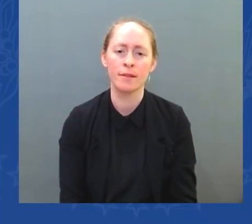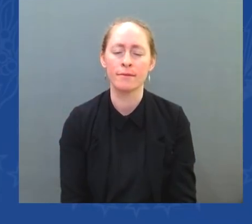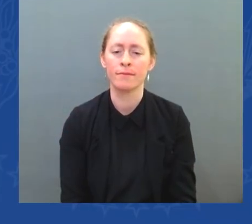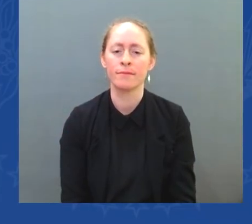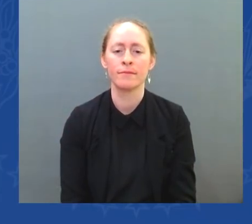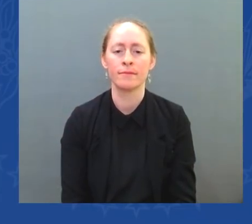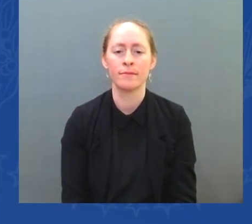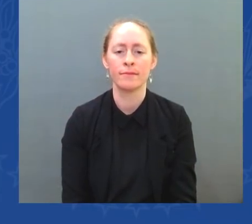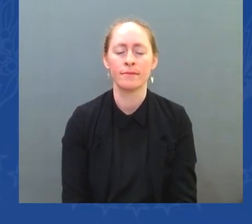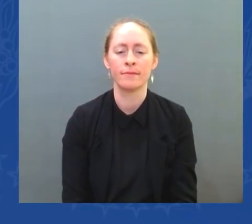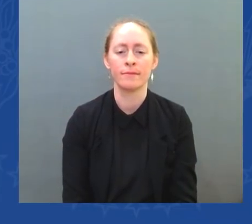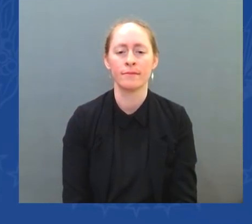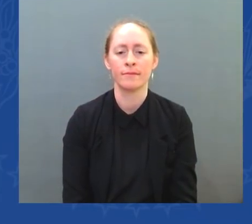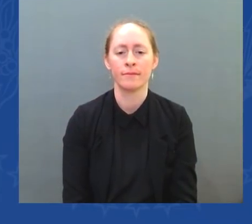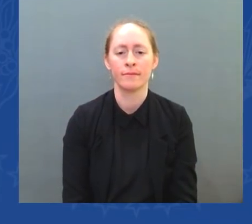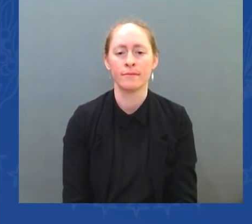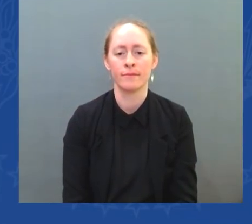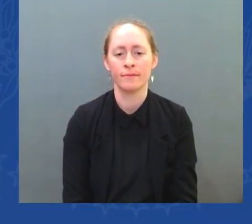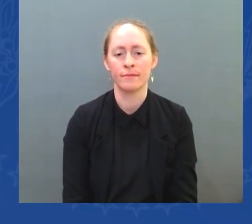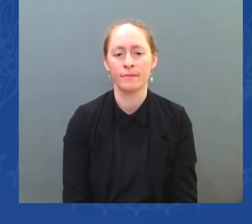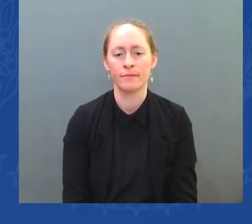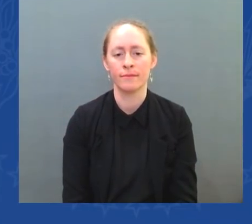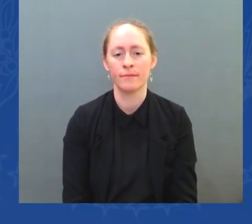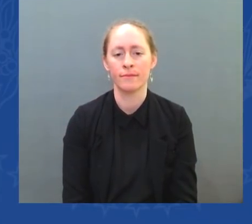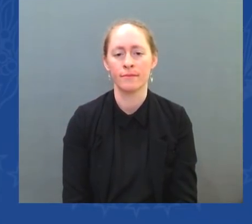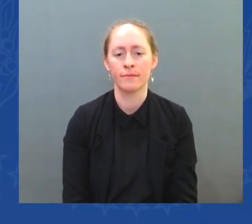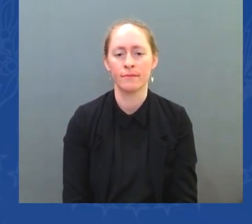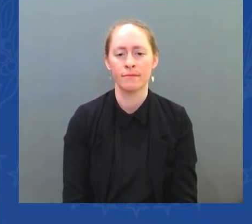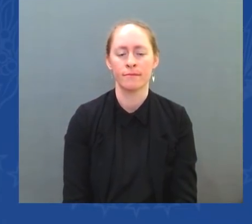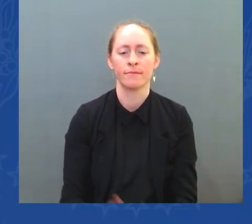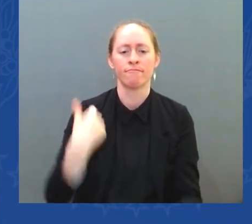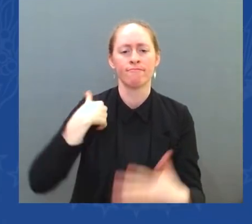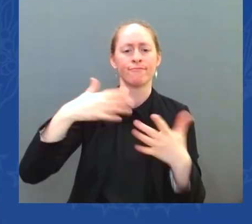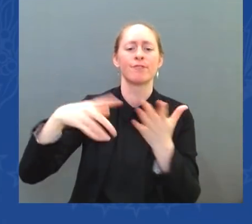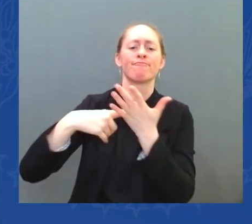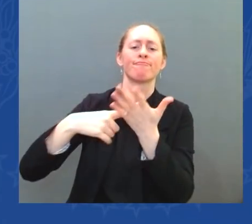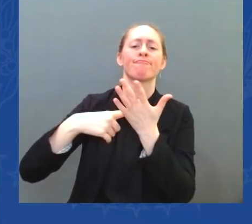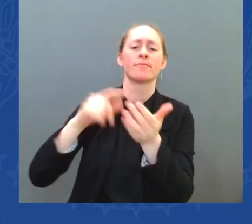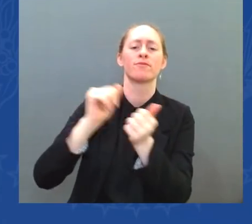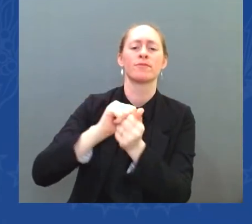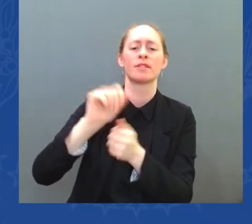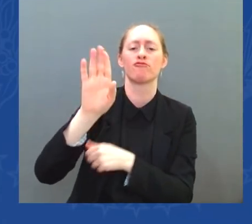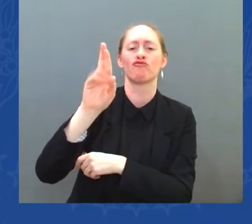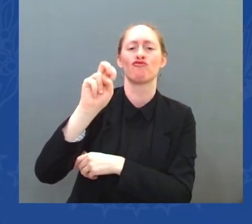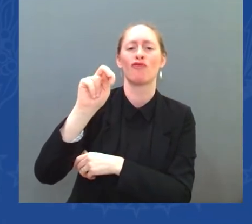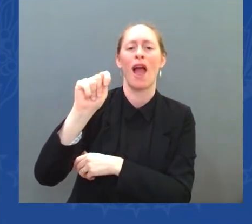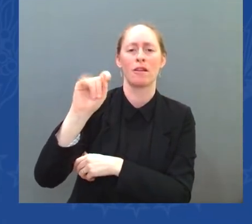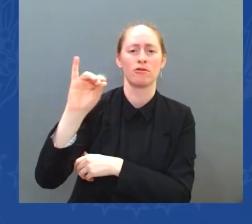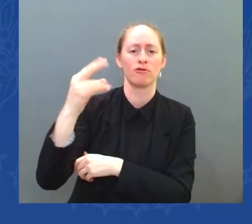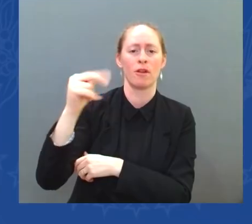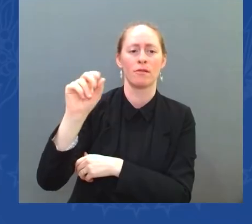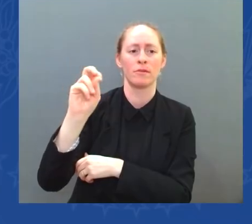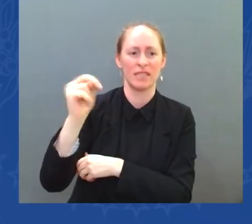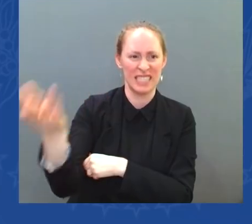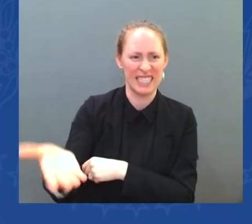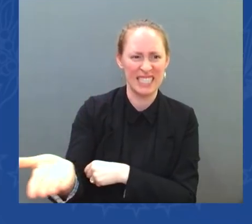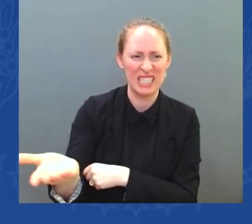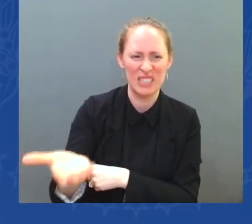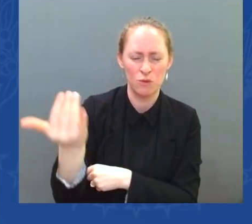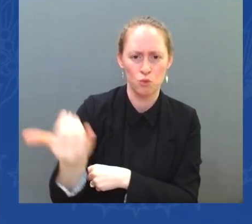We're going to invest in innovative new products and processors, small businesses, independent businesses --